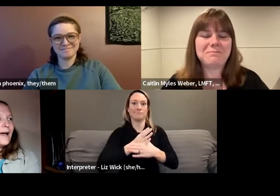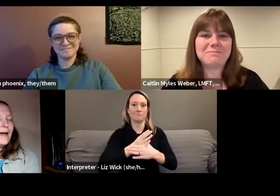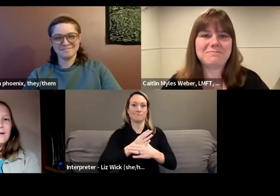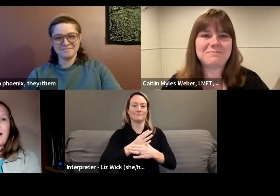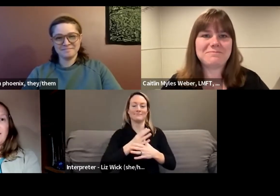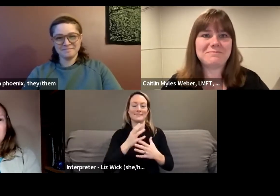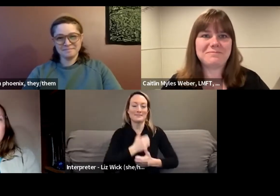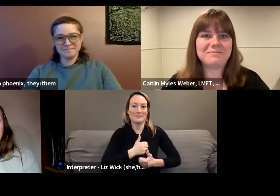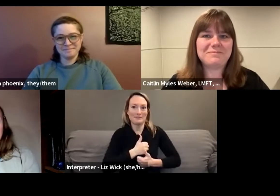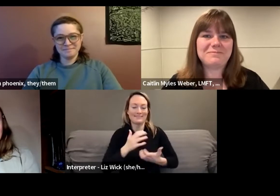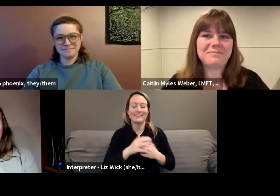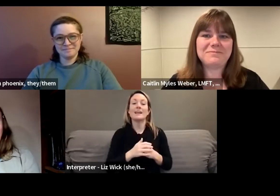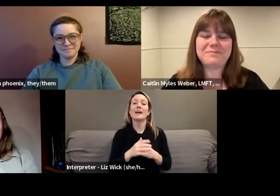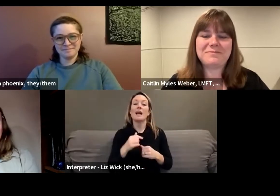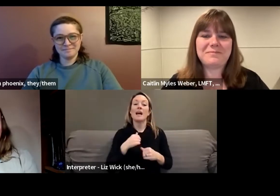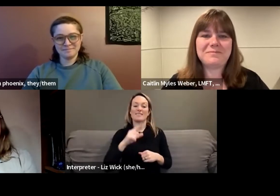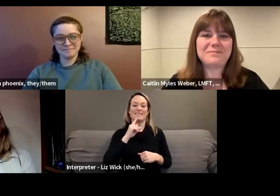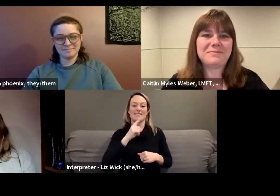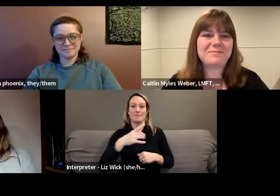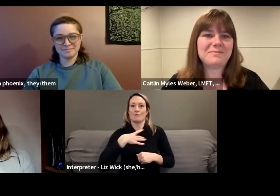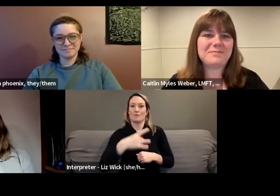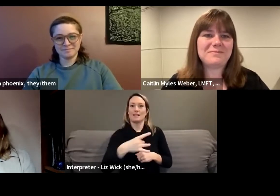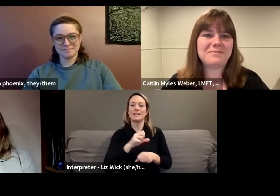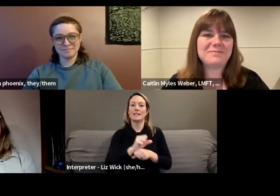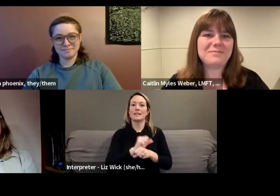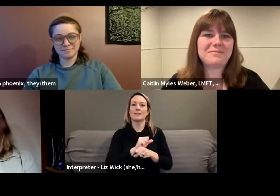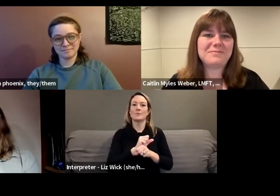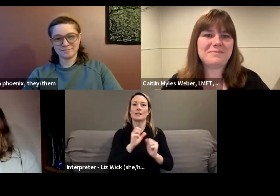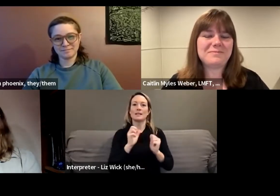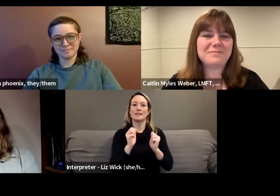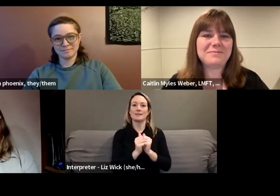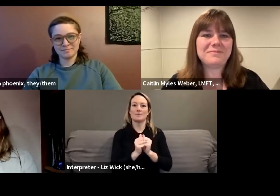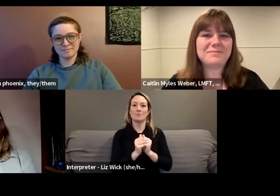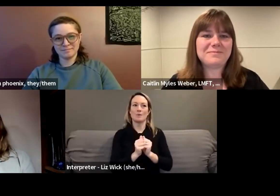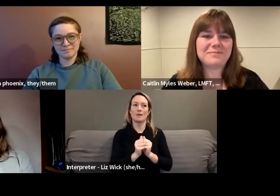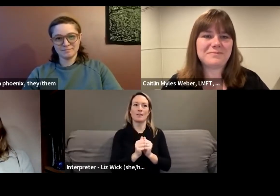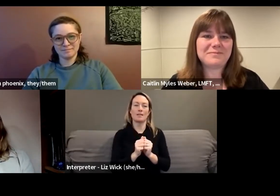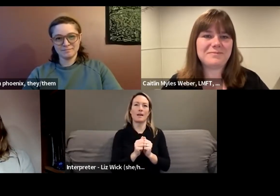I really like working with people of all diversities really.